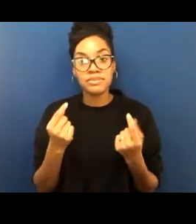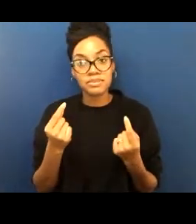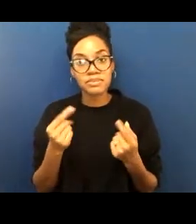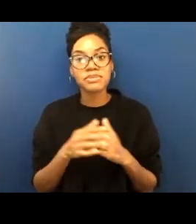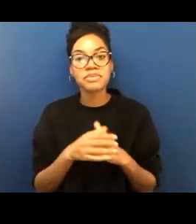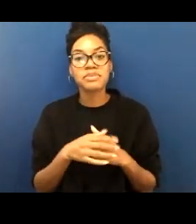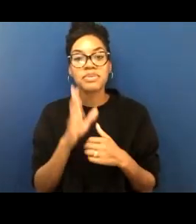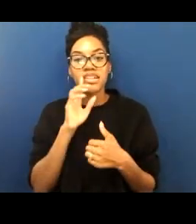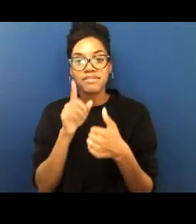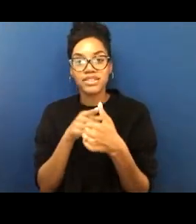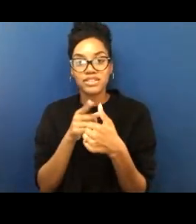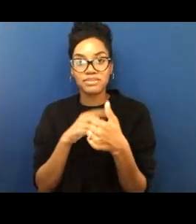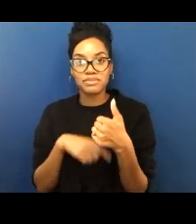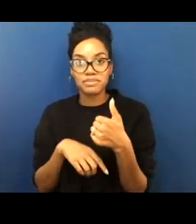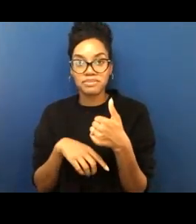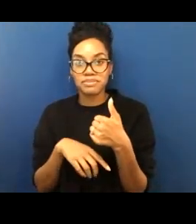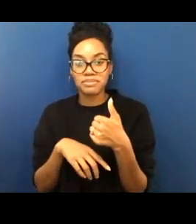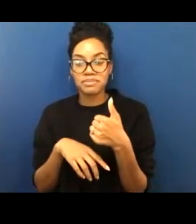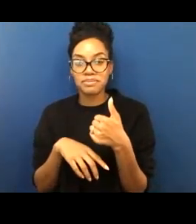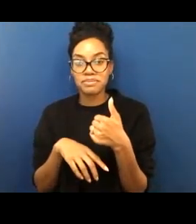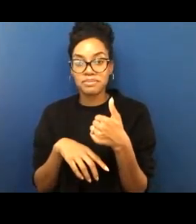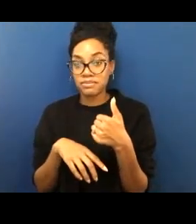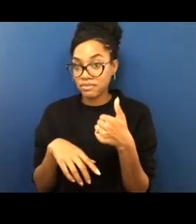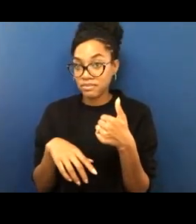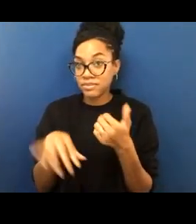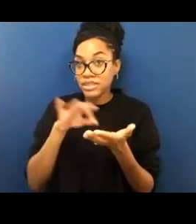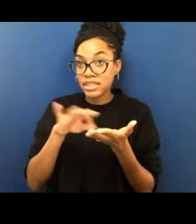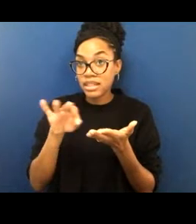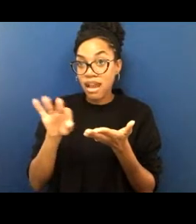So number one, we count the candles on the birthday cake.